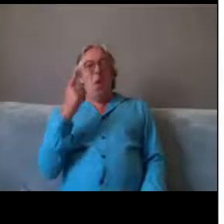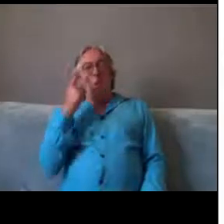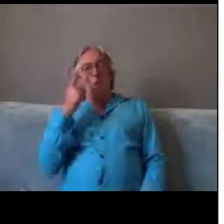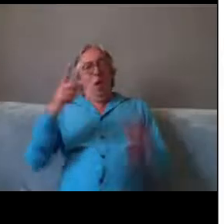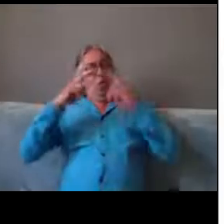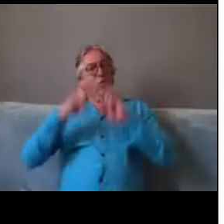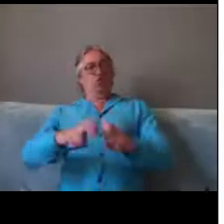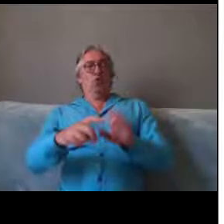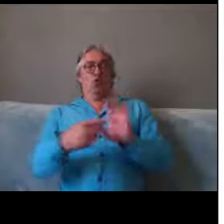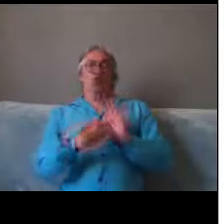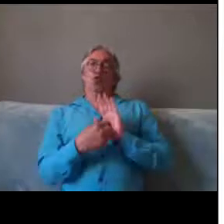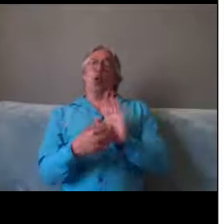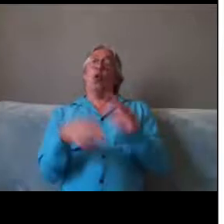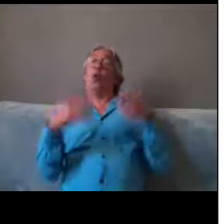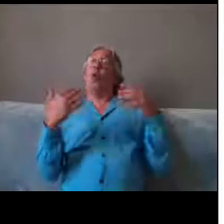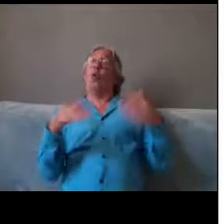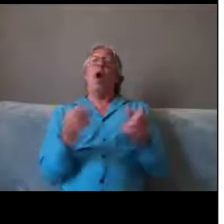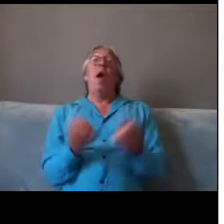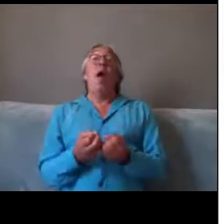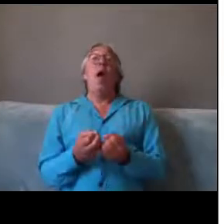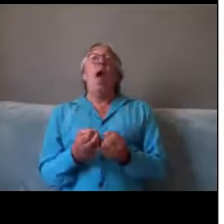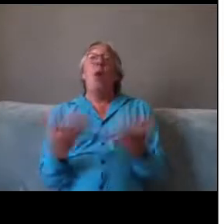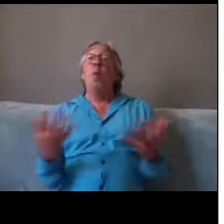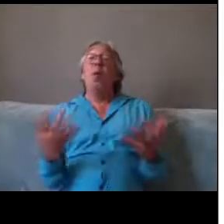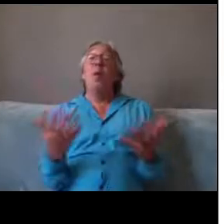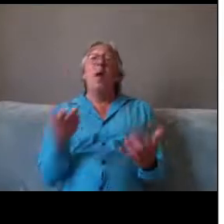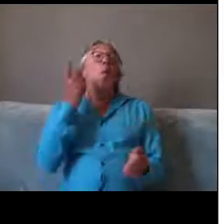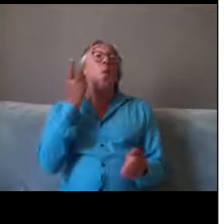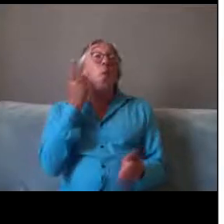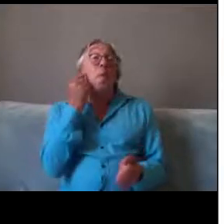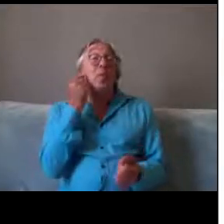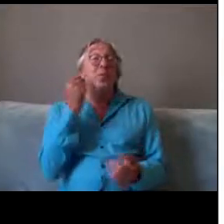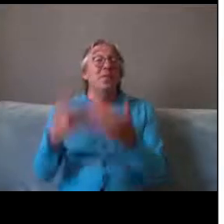in different moments, trying to gather different angles of the stories.